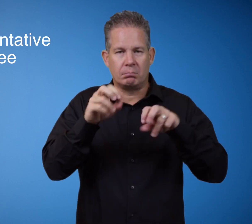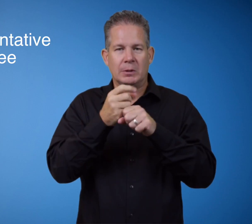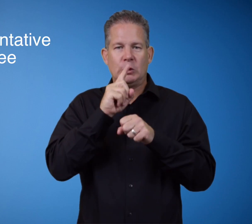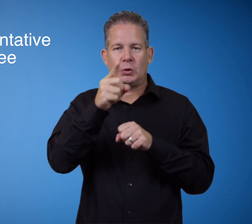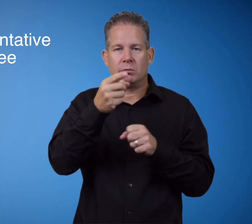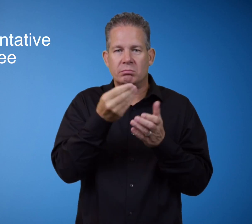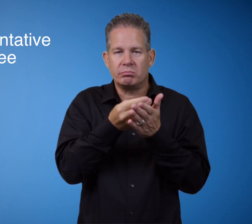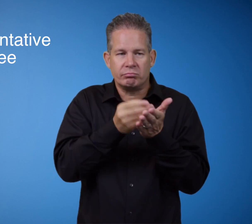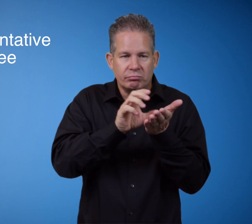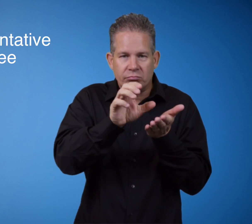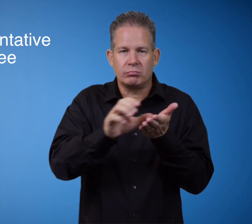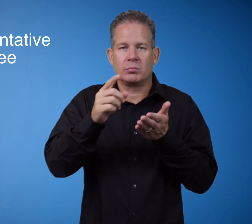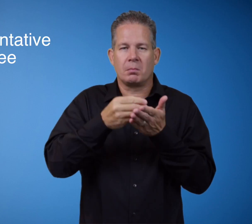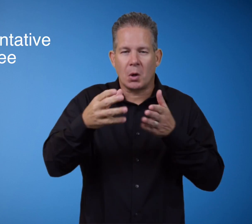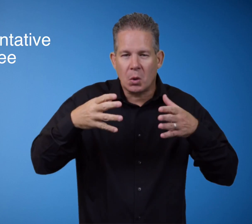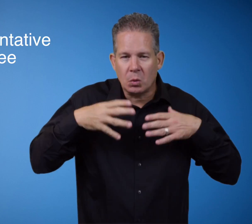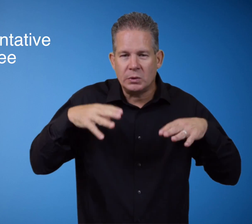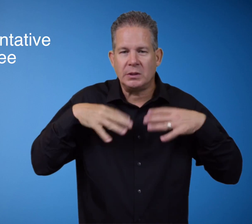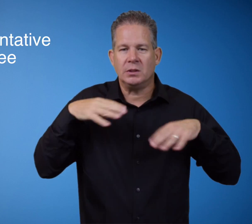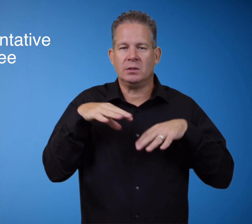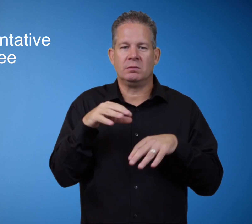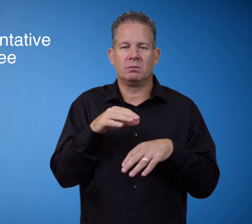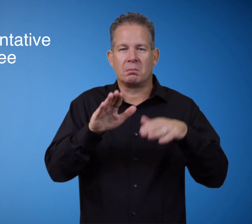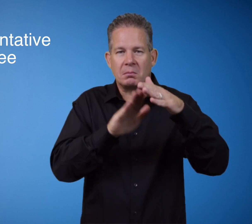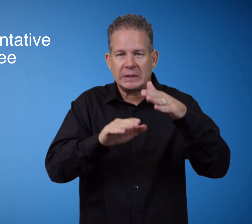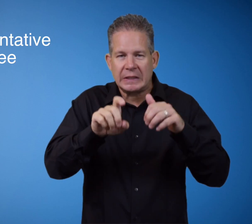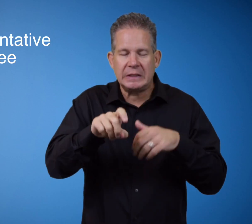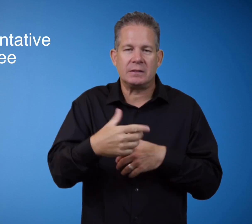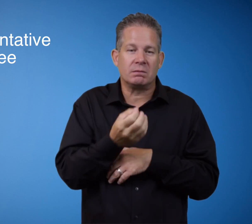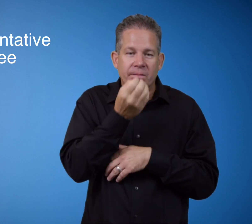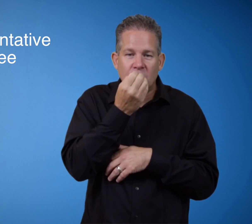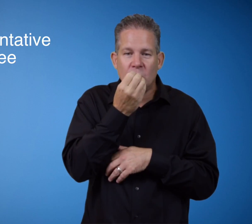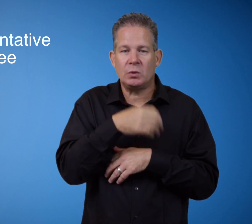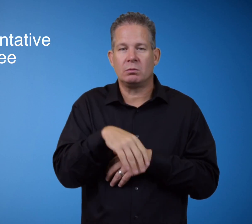This person monitors to make sure that your money is spent on clothing, basic needs, food,